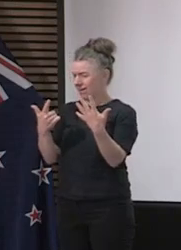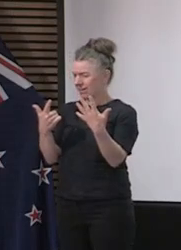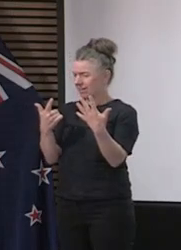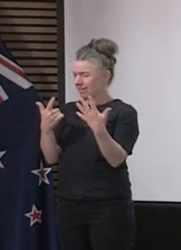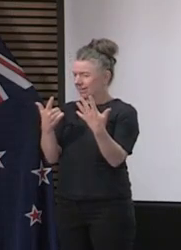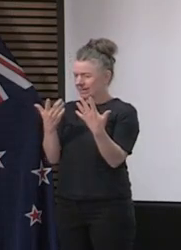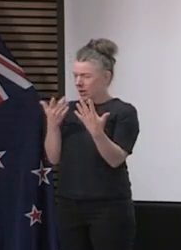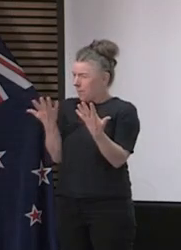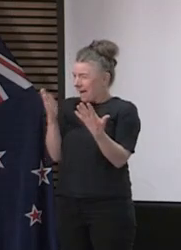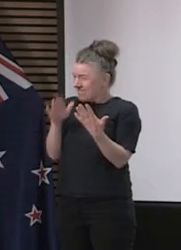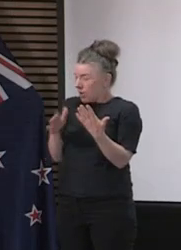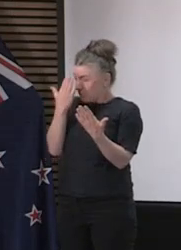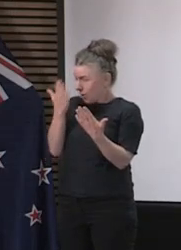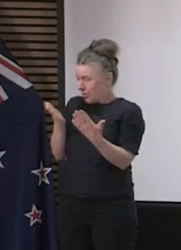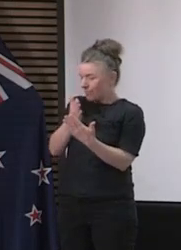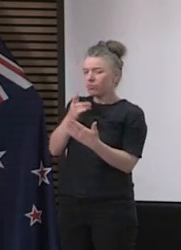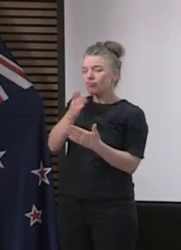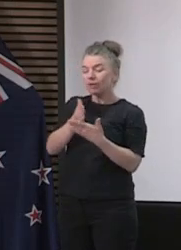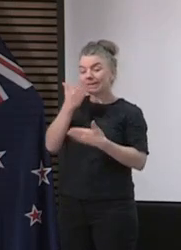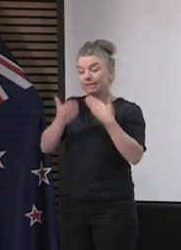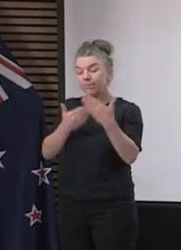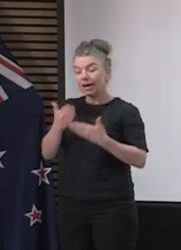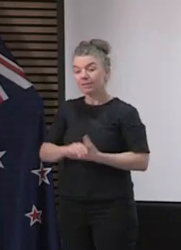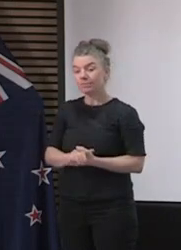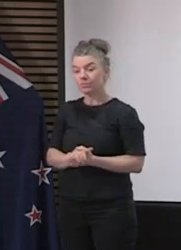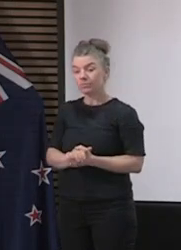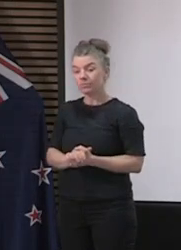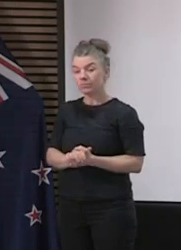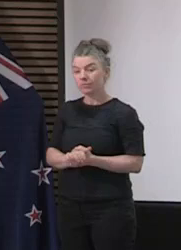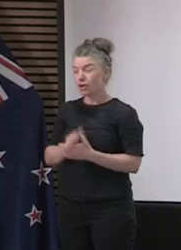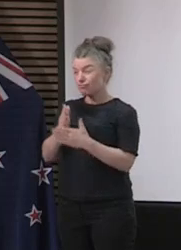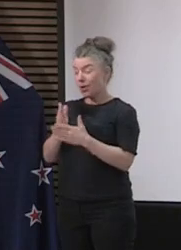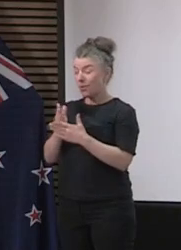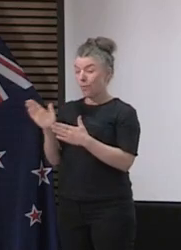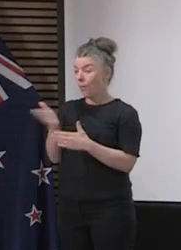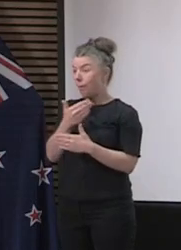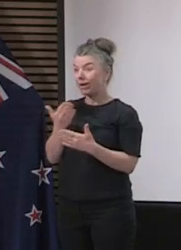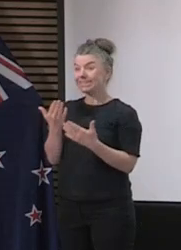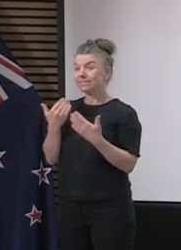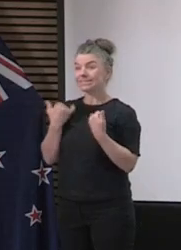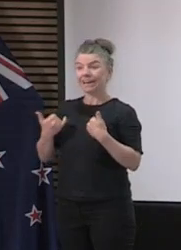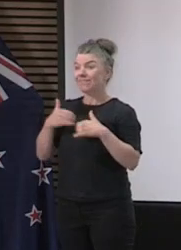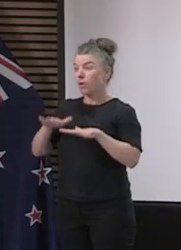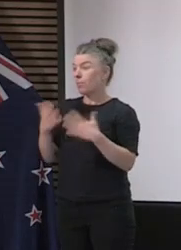the others in that seven, we don't know what the exact link back was to - of course, all